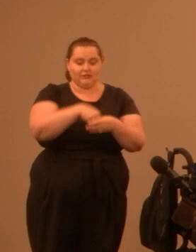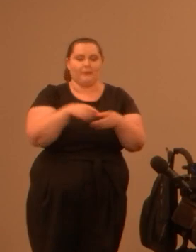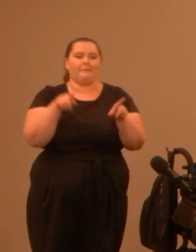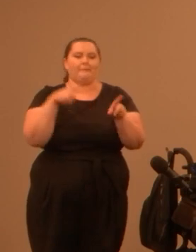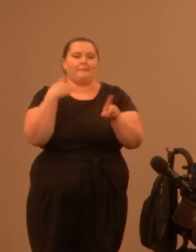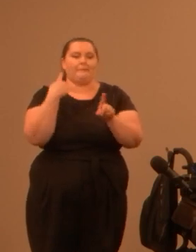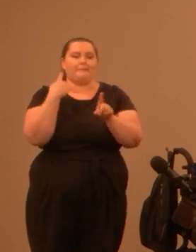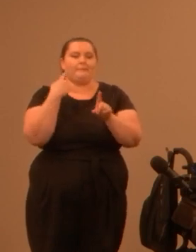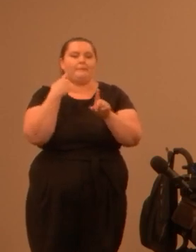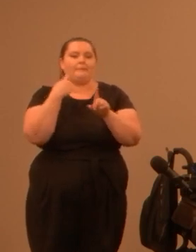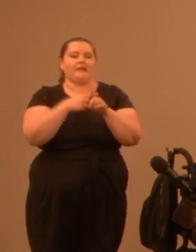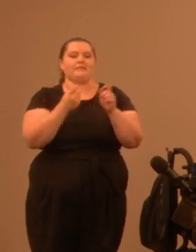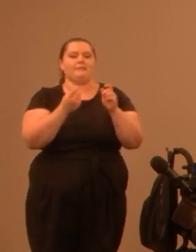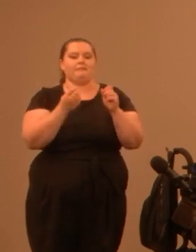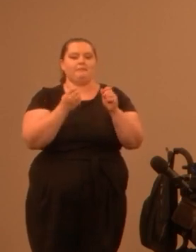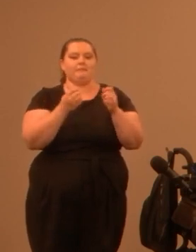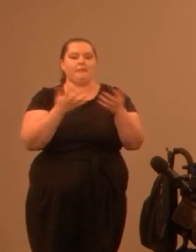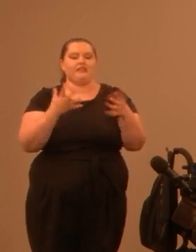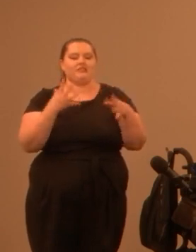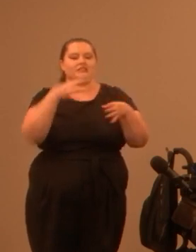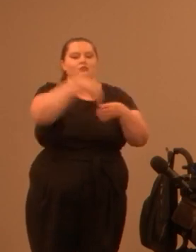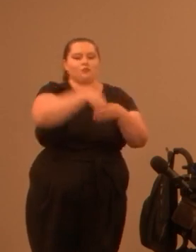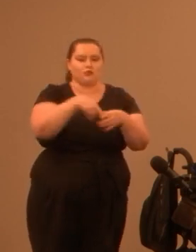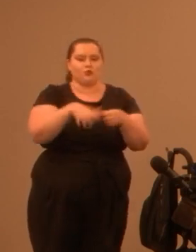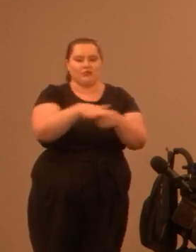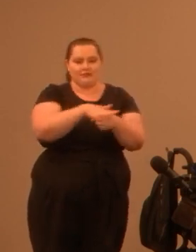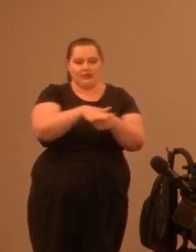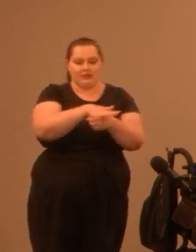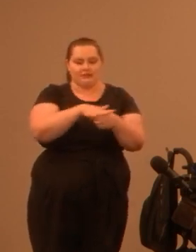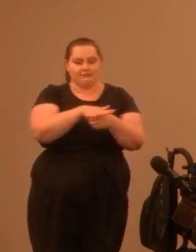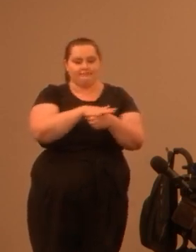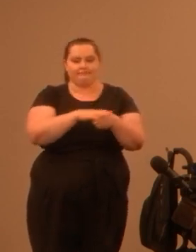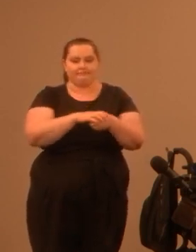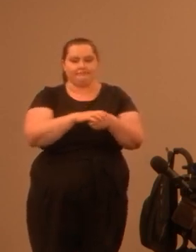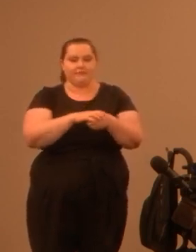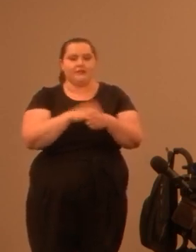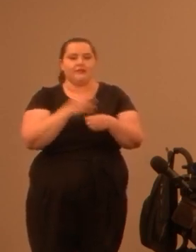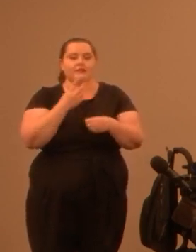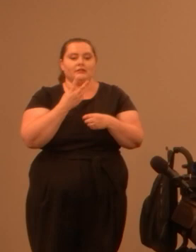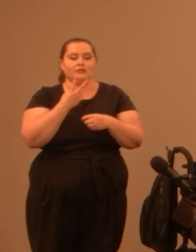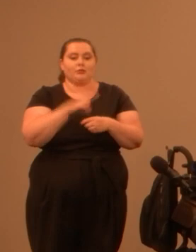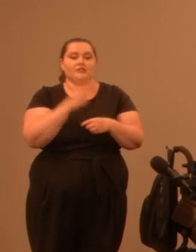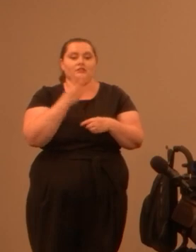to the field. Our Hall of Fame award for the 2023 Australian Access Awards is a